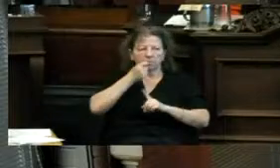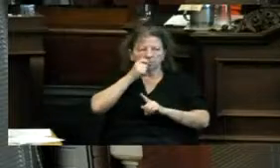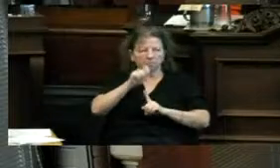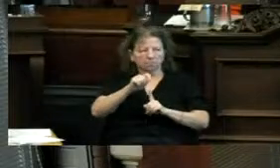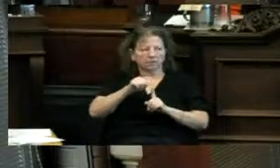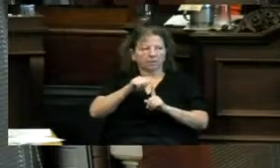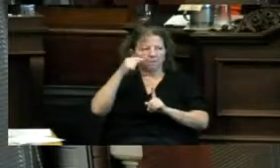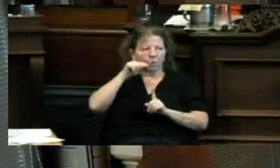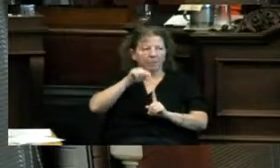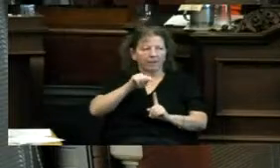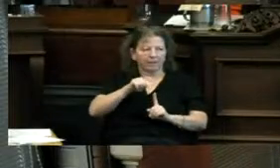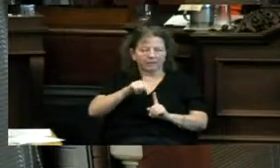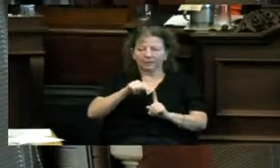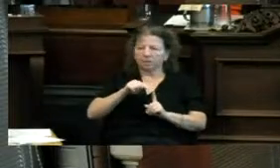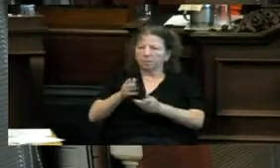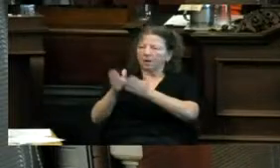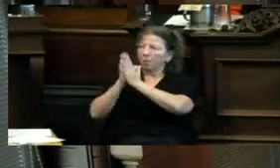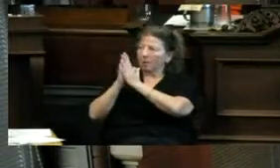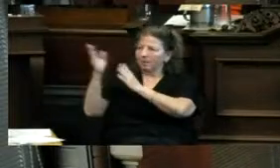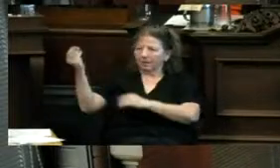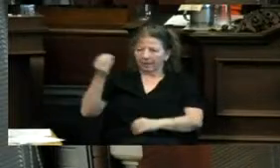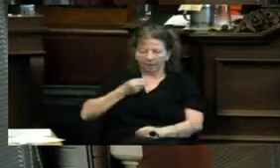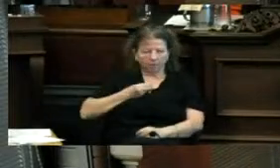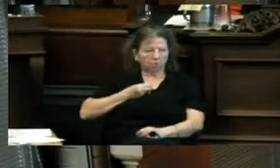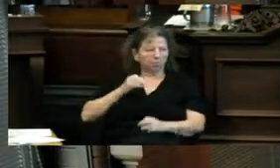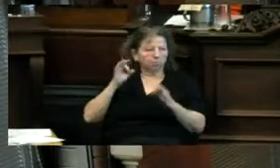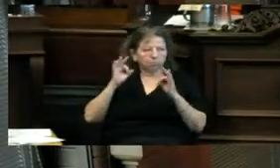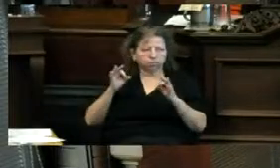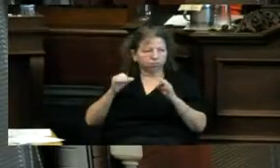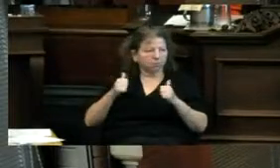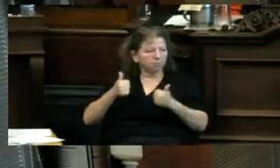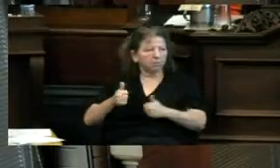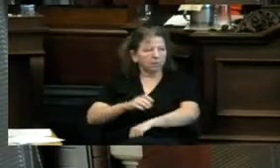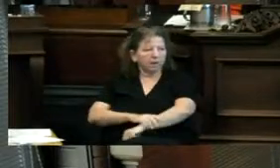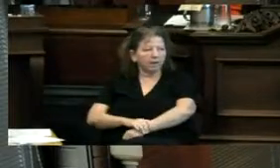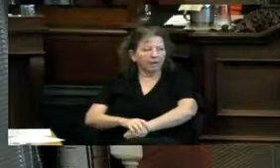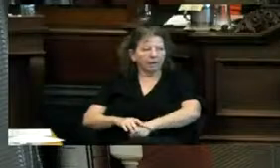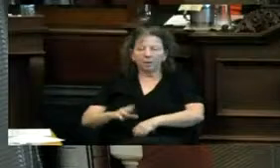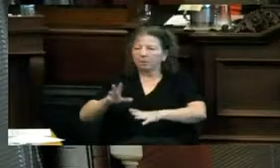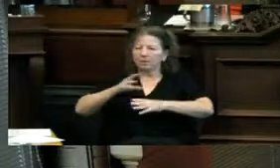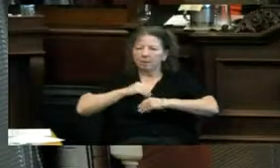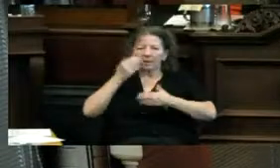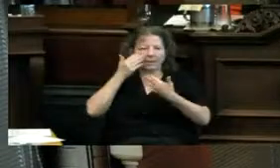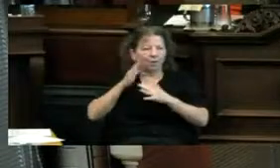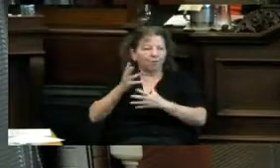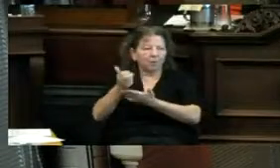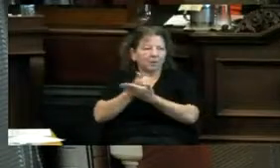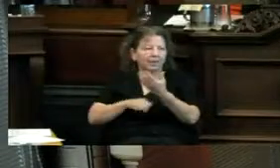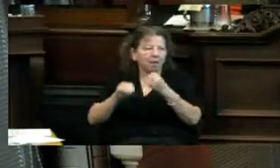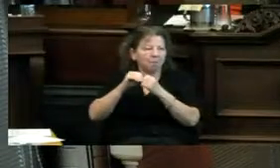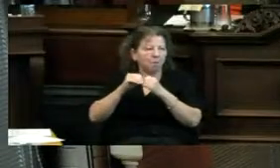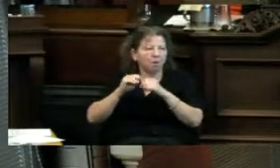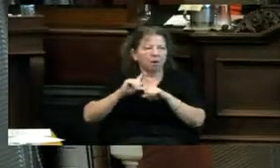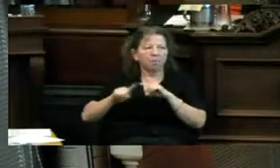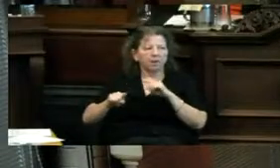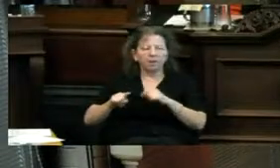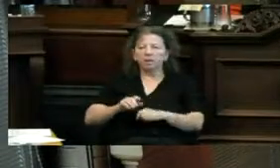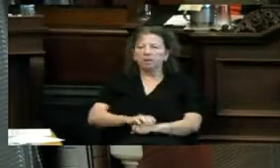Yeah. I'm sorry. Earmark. So we got this as a earmark request. Okay. Which which we're happy to